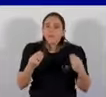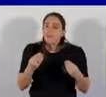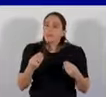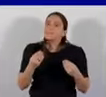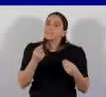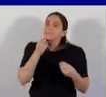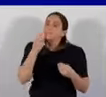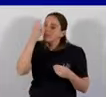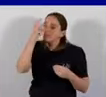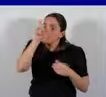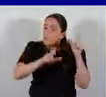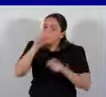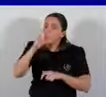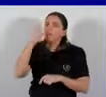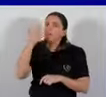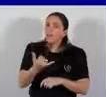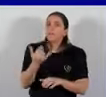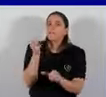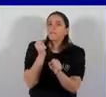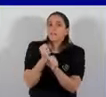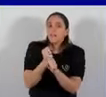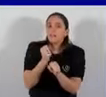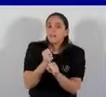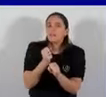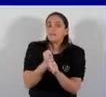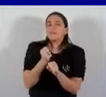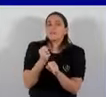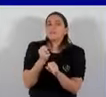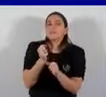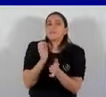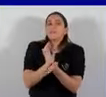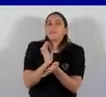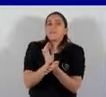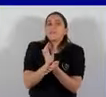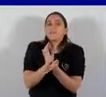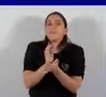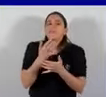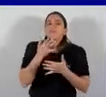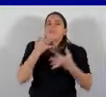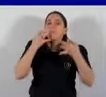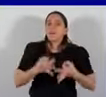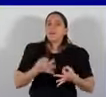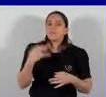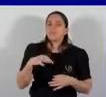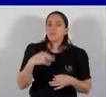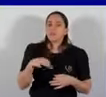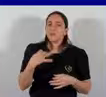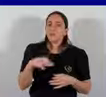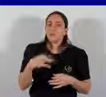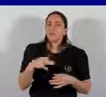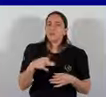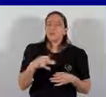So that in that way Let's say there is not so much informality